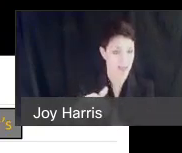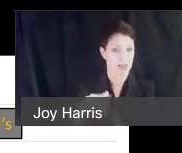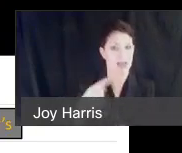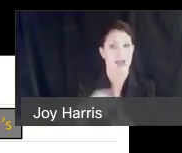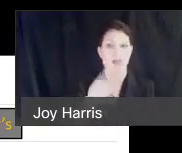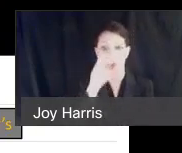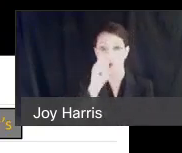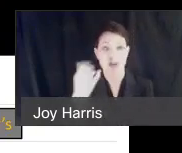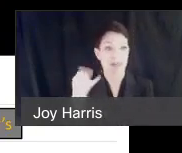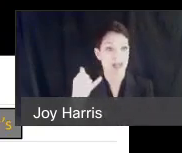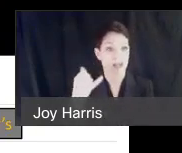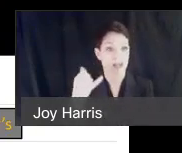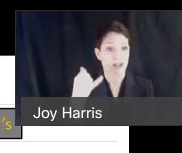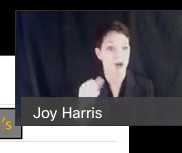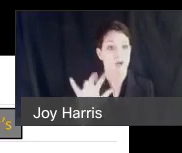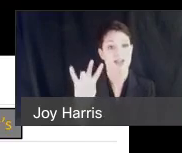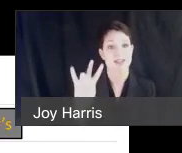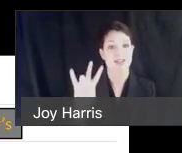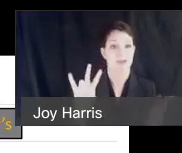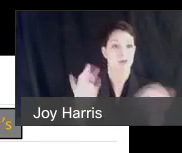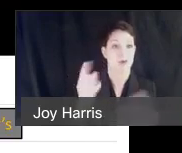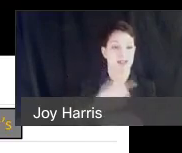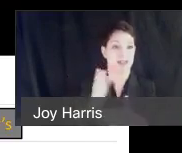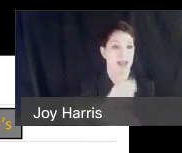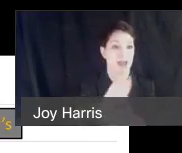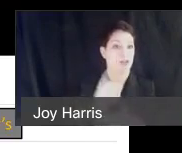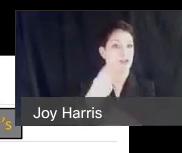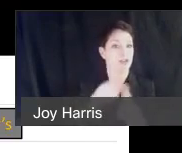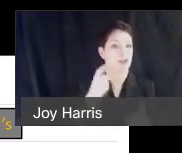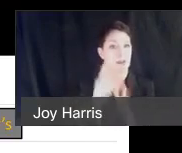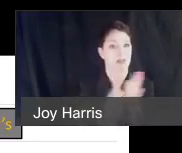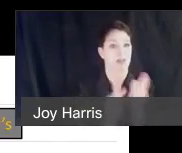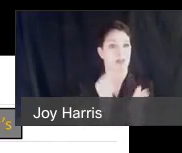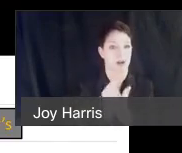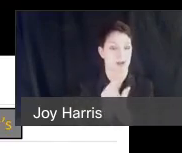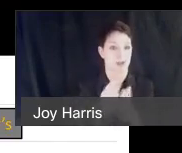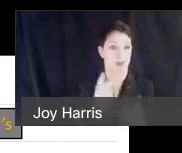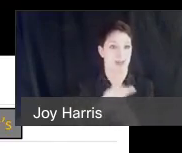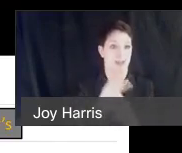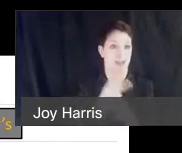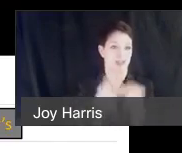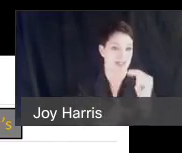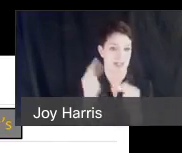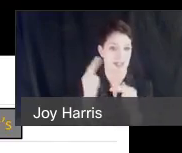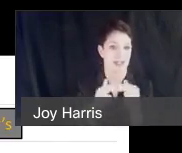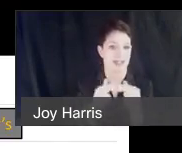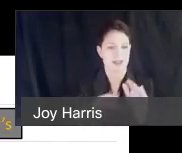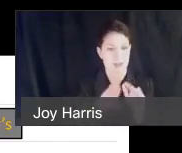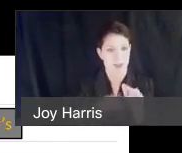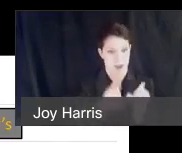the 7 and 14 day average cases from long-term care facilities, way down there at the bottom. Next, we'll